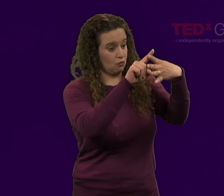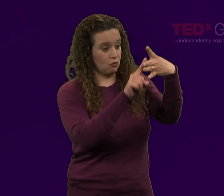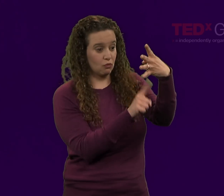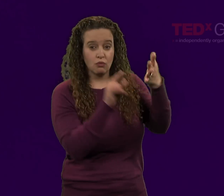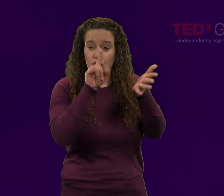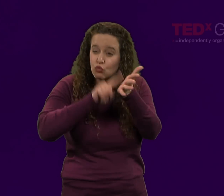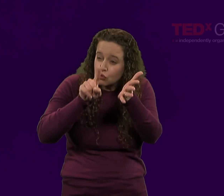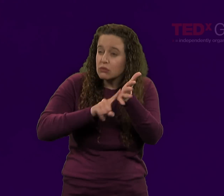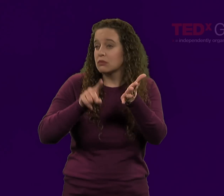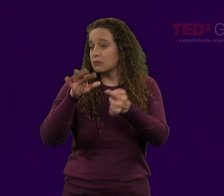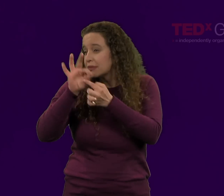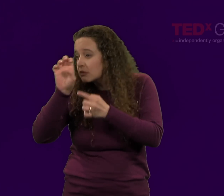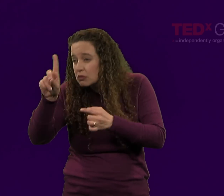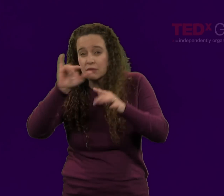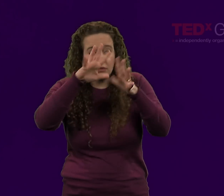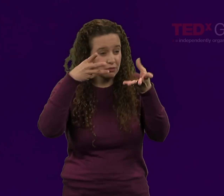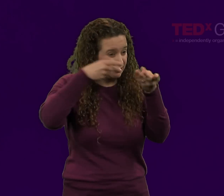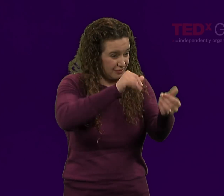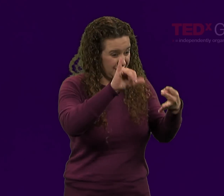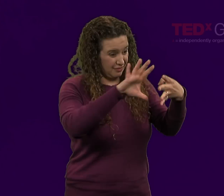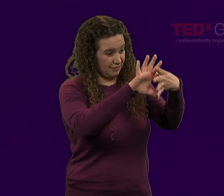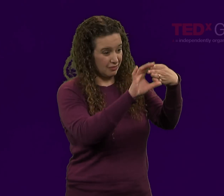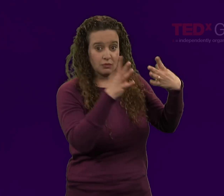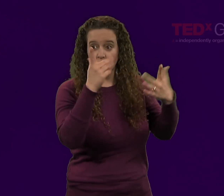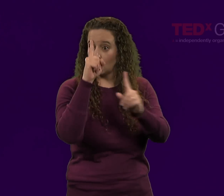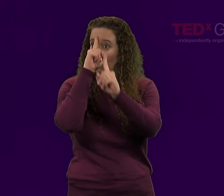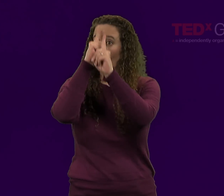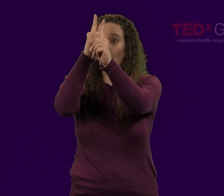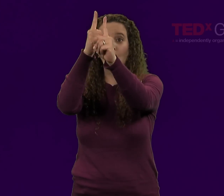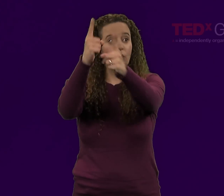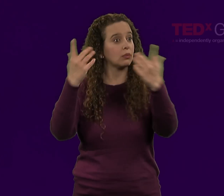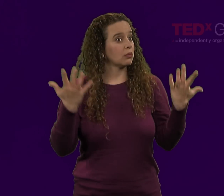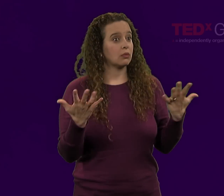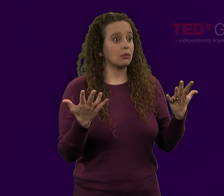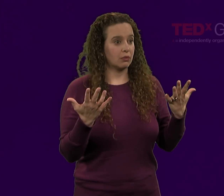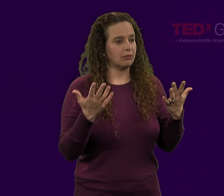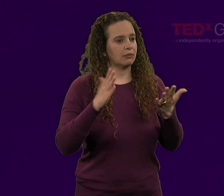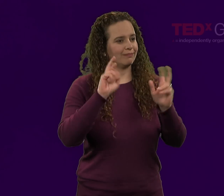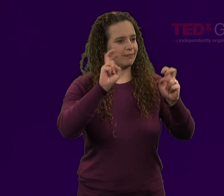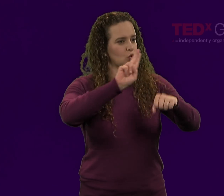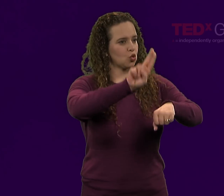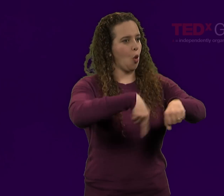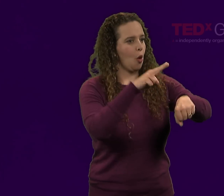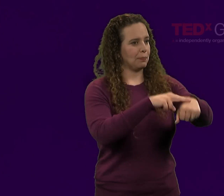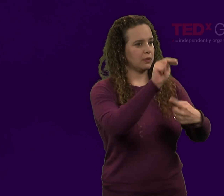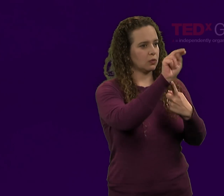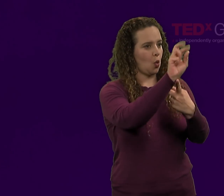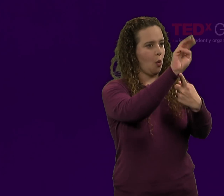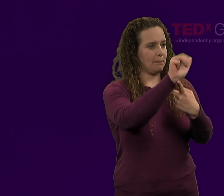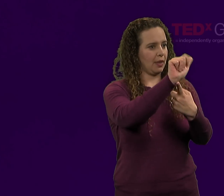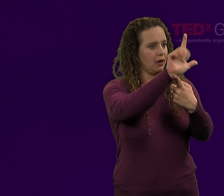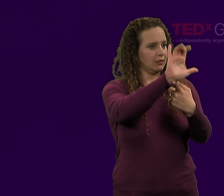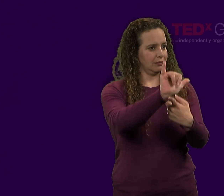Research has been done in many different areas, always with the goal of normalizing people who are deaf.